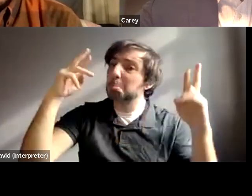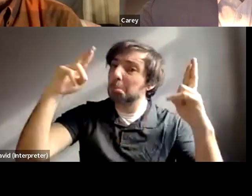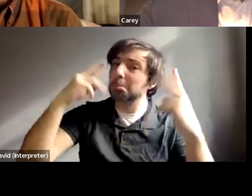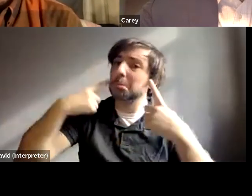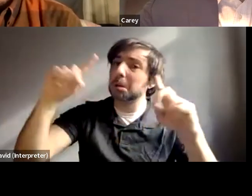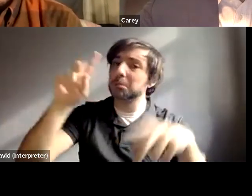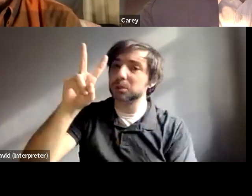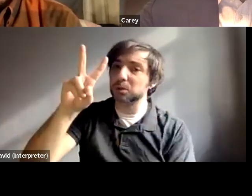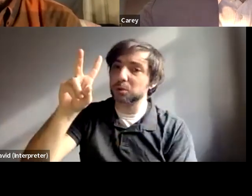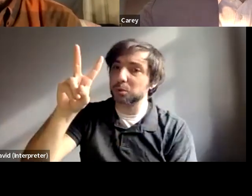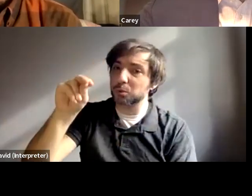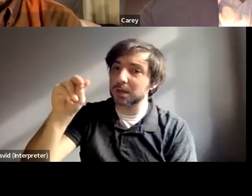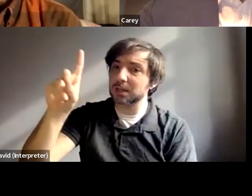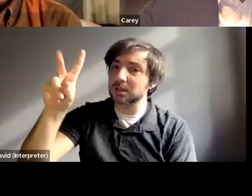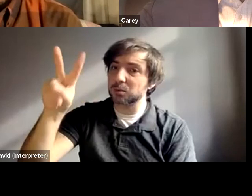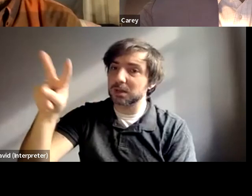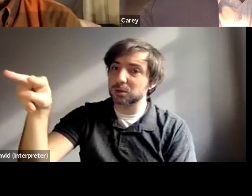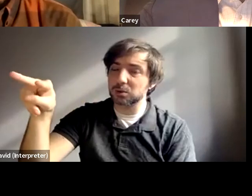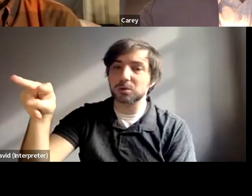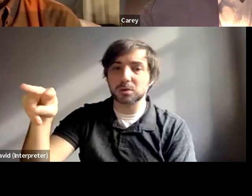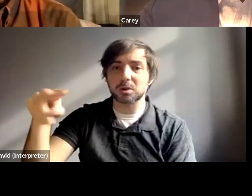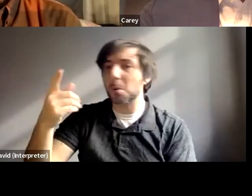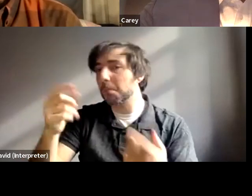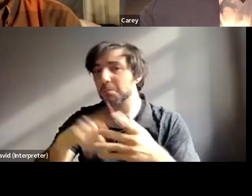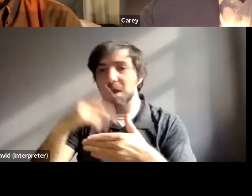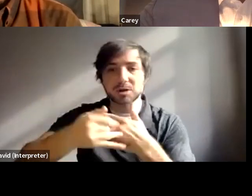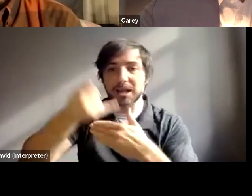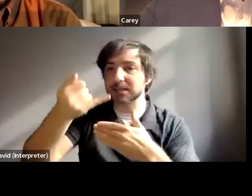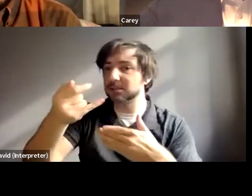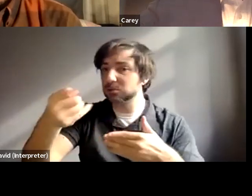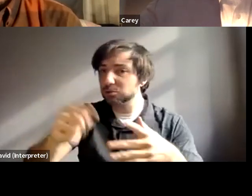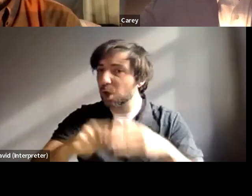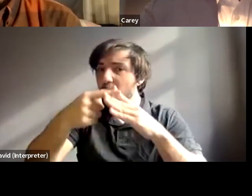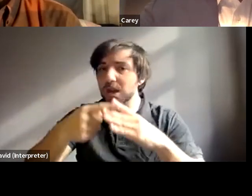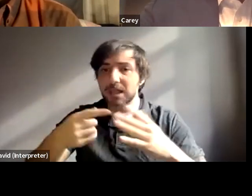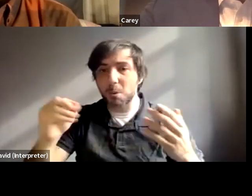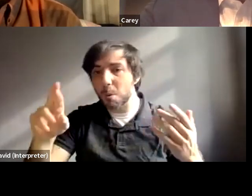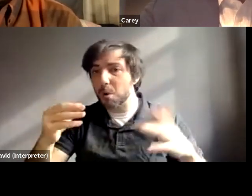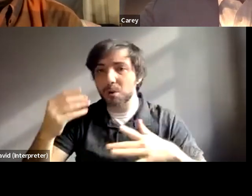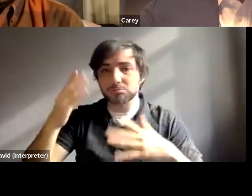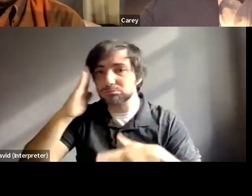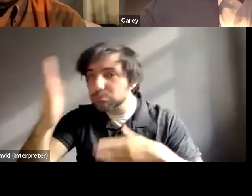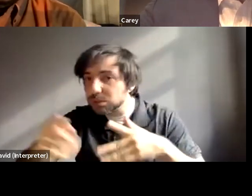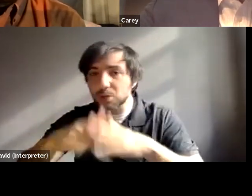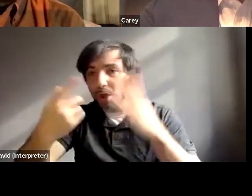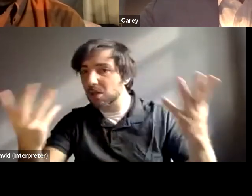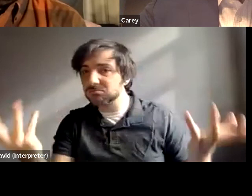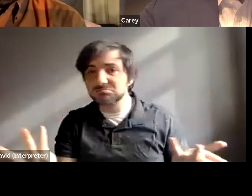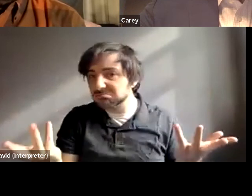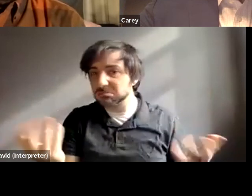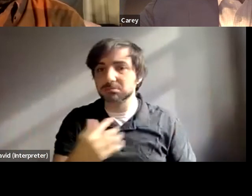term projects you have begun to work on